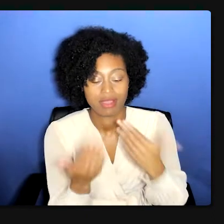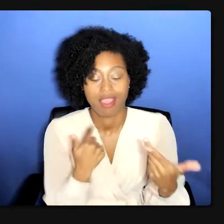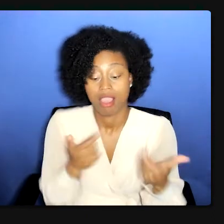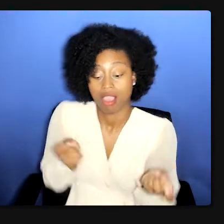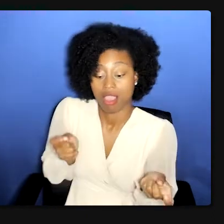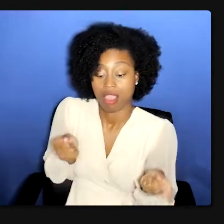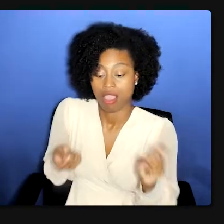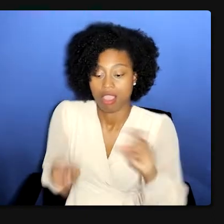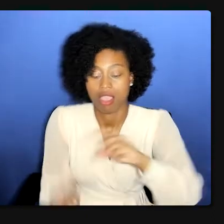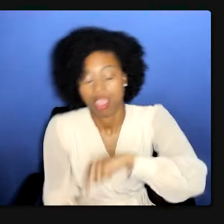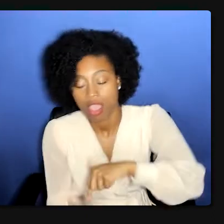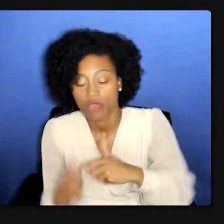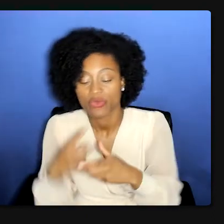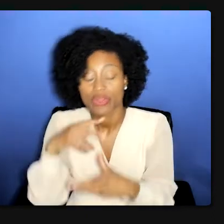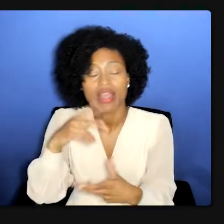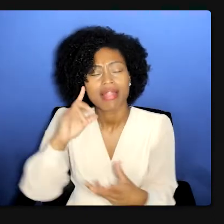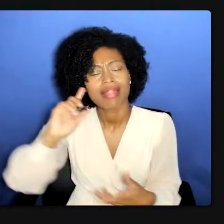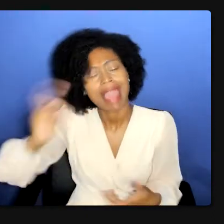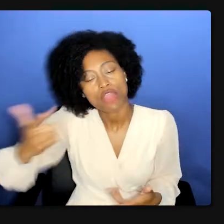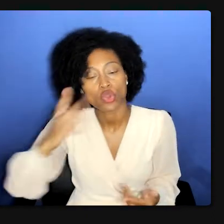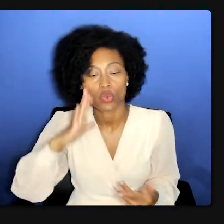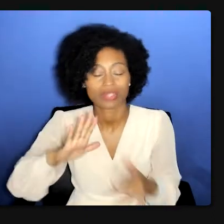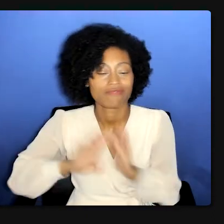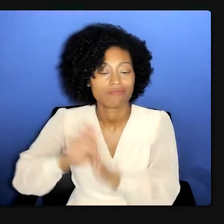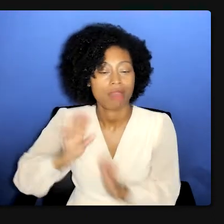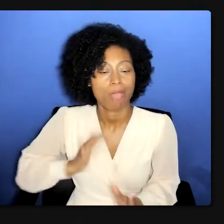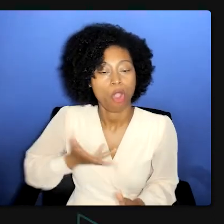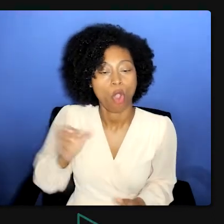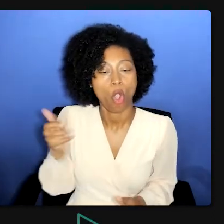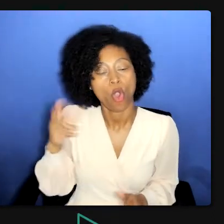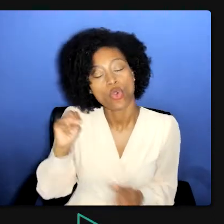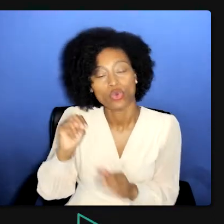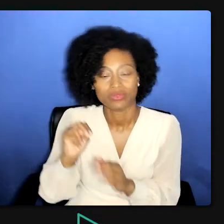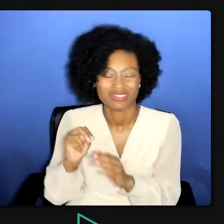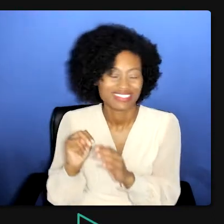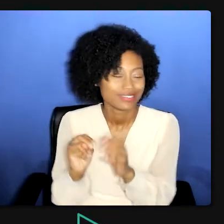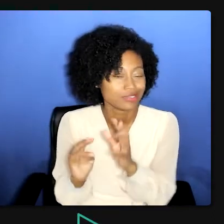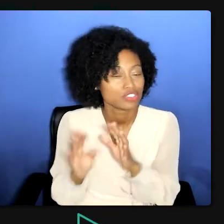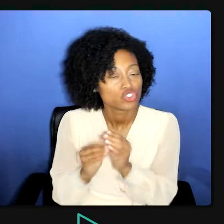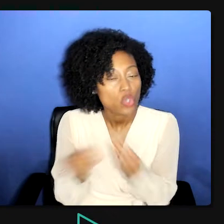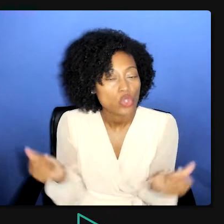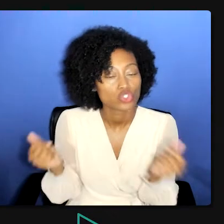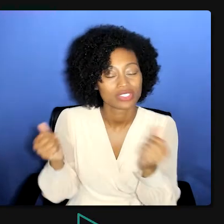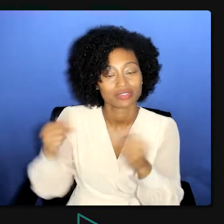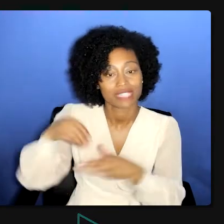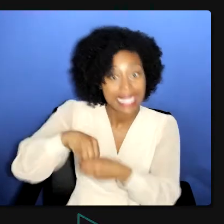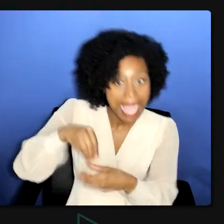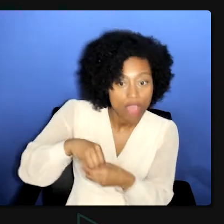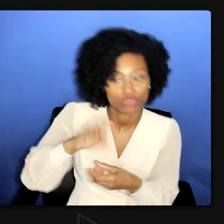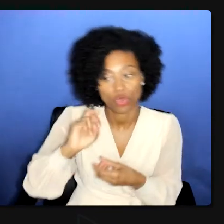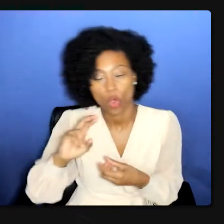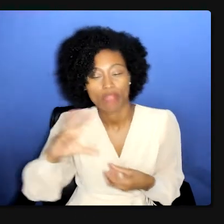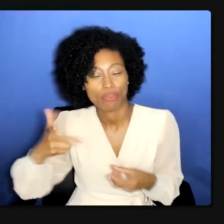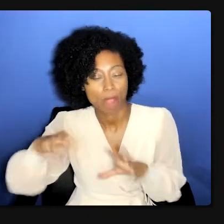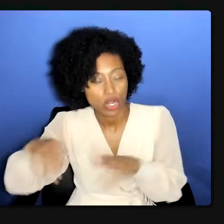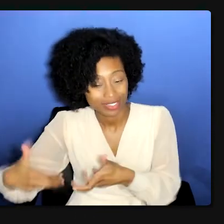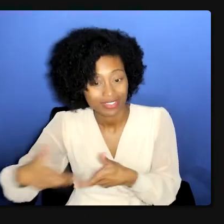and then over time we can augment with various third-party solutions or in-house solutions. So we call that here our custom analytic solution,